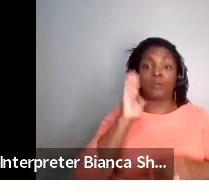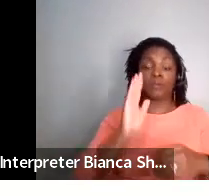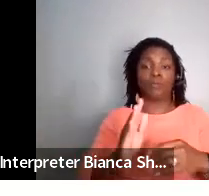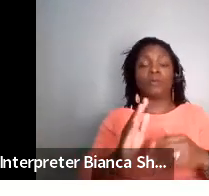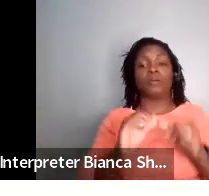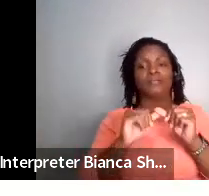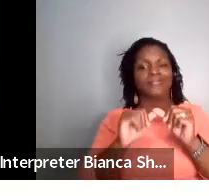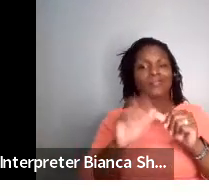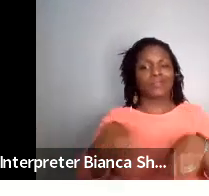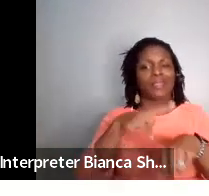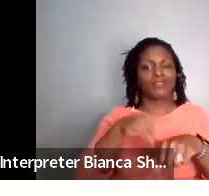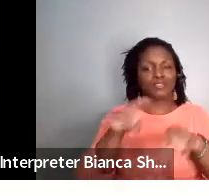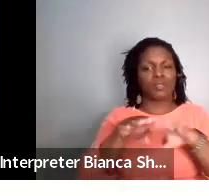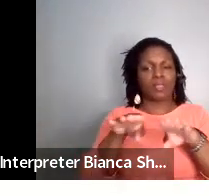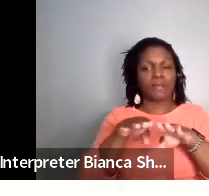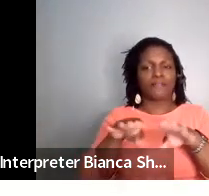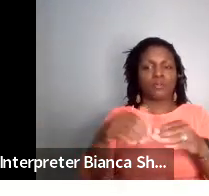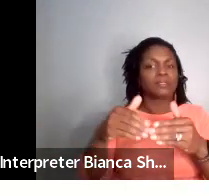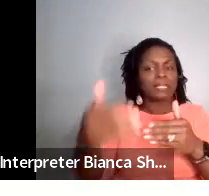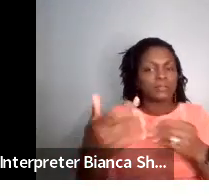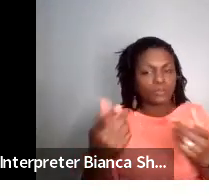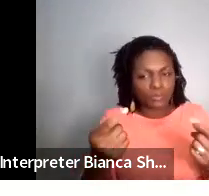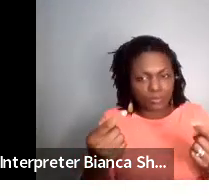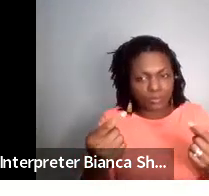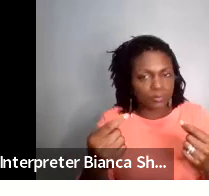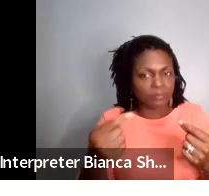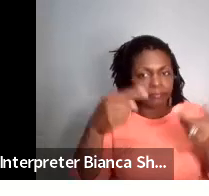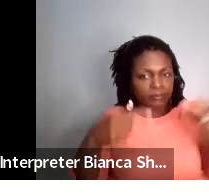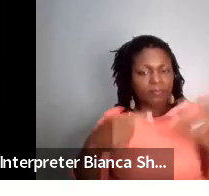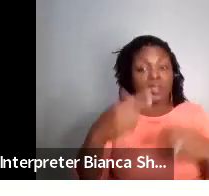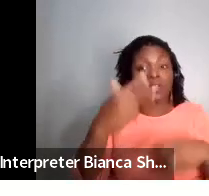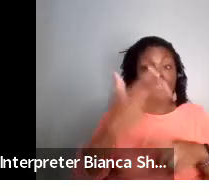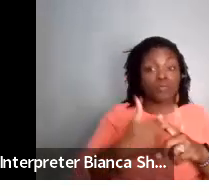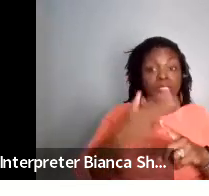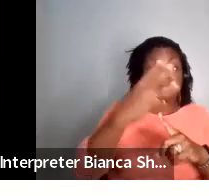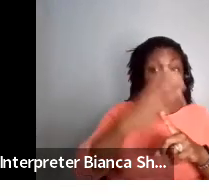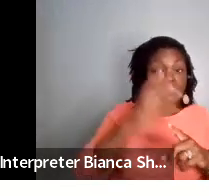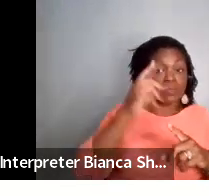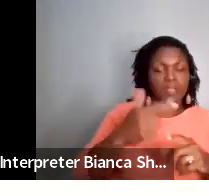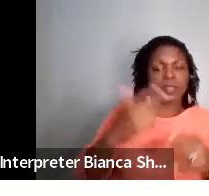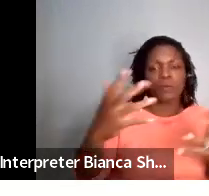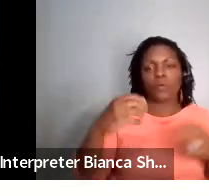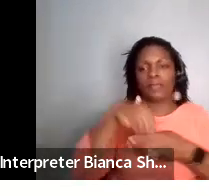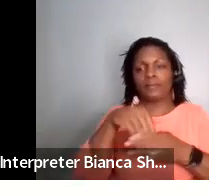Look at next steps in Louisiana. the focus for the next 3 to 6 months will be on expanding in state capacity to result.